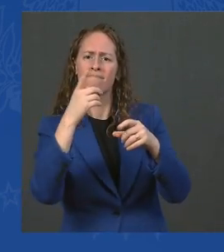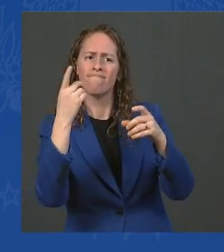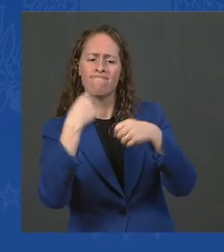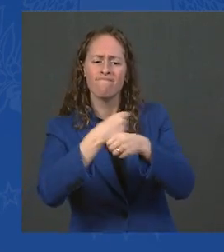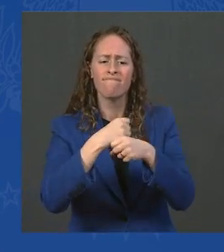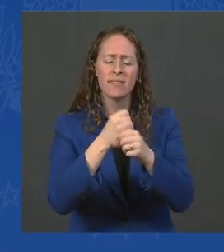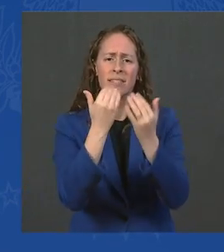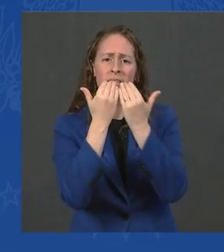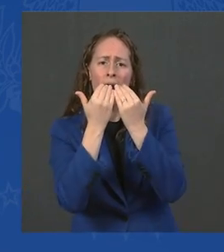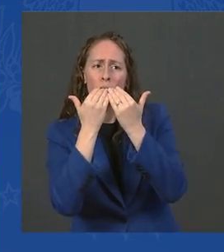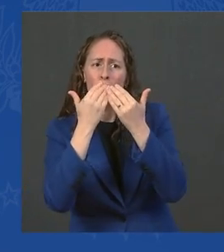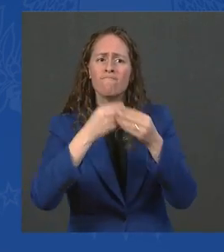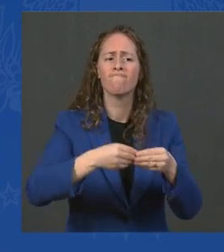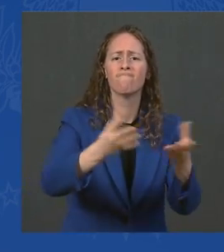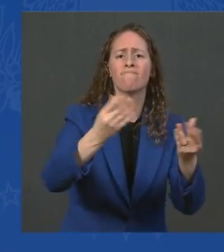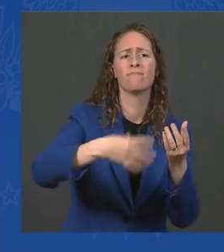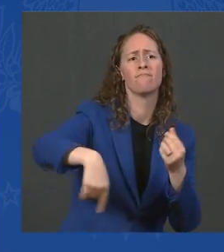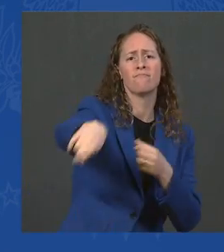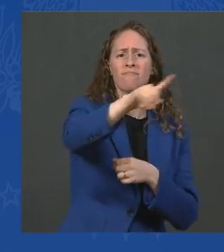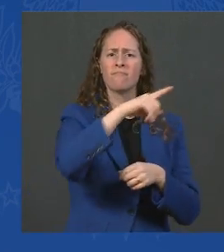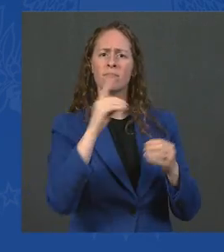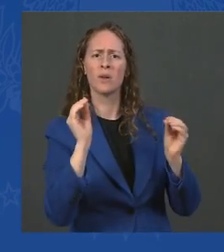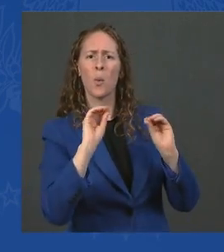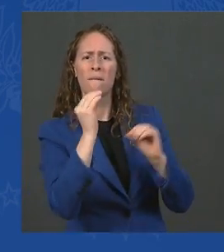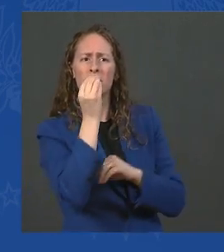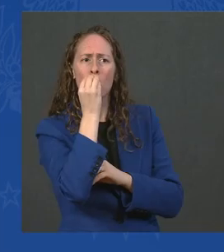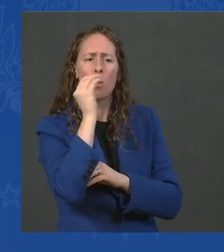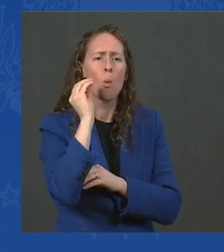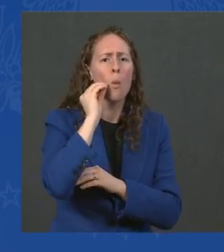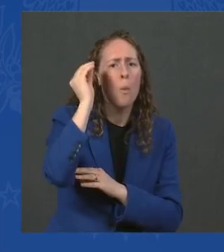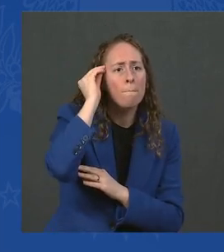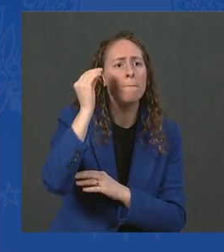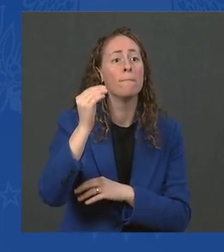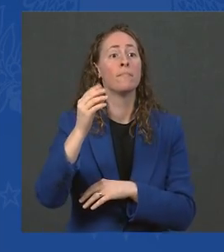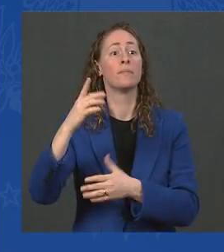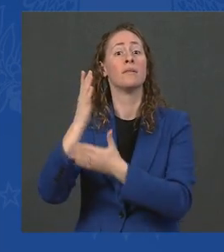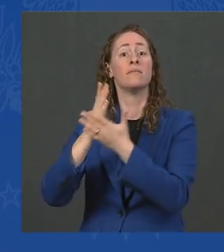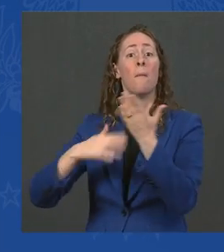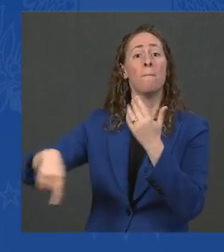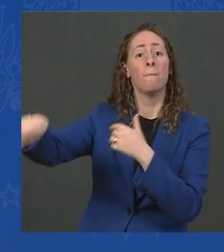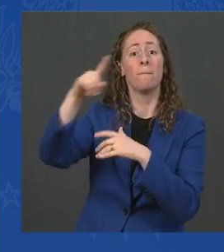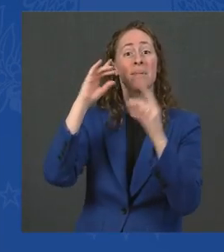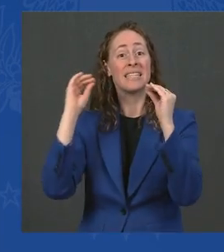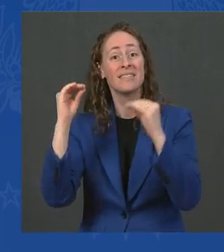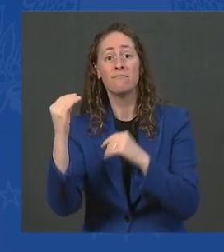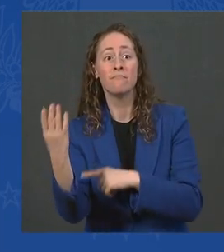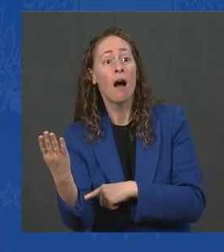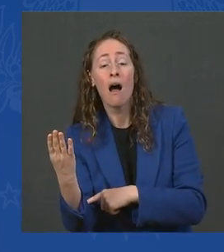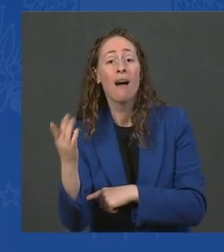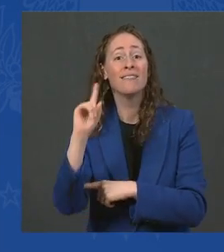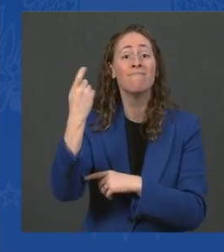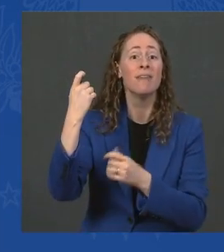Teachers who retaught lessons at night for students who couldn't use their family computer during the day,